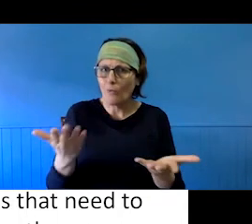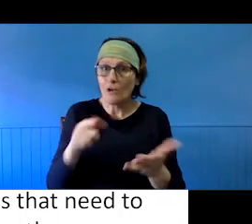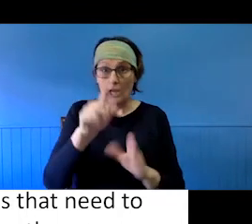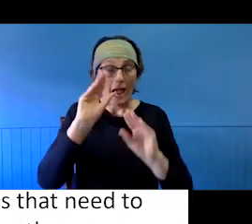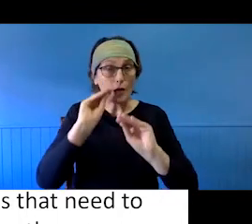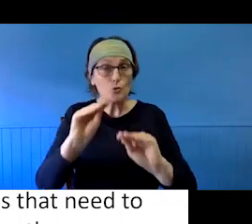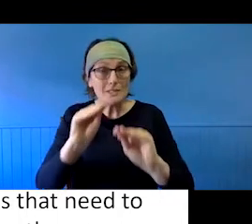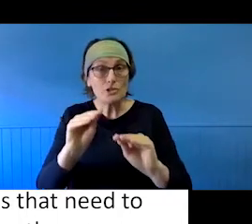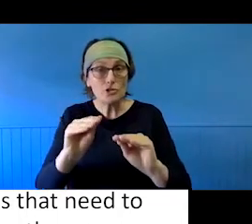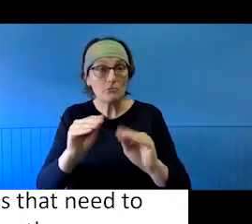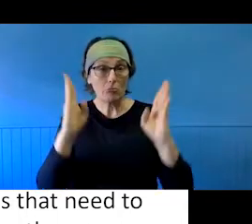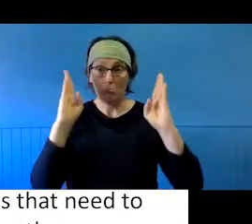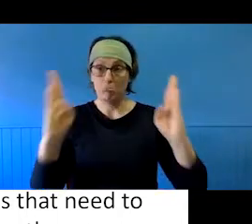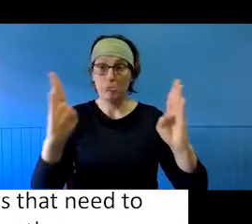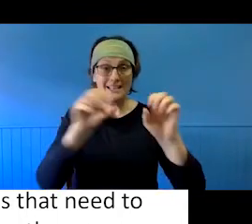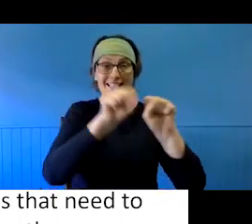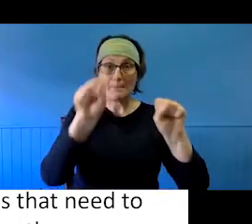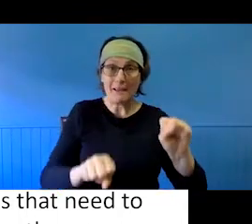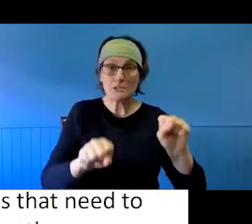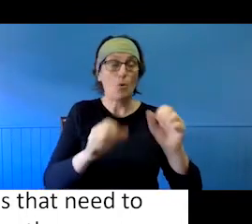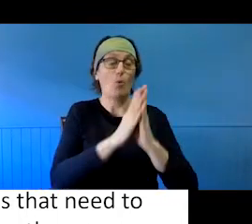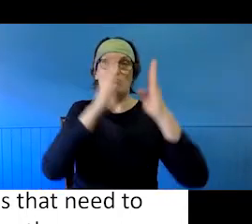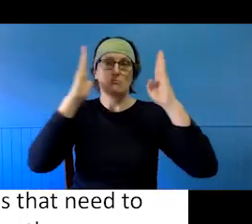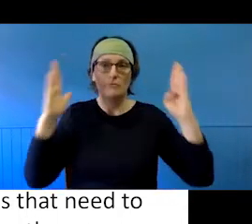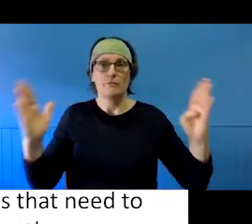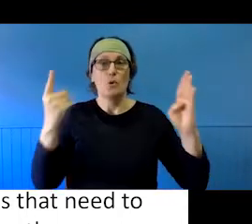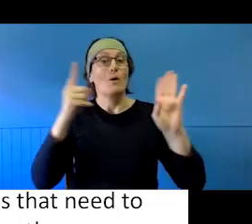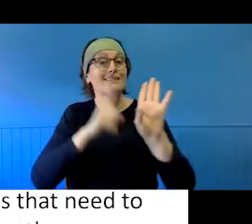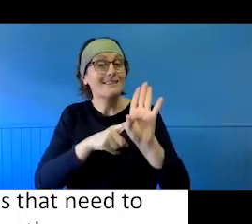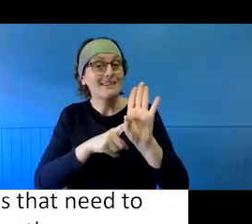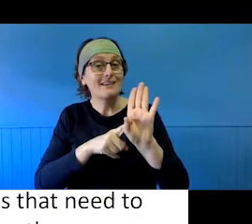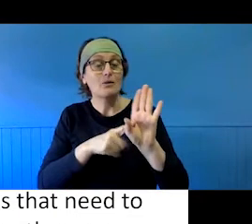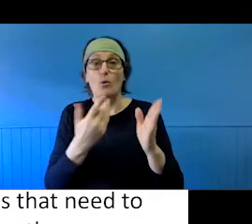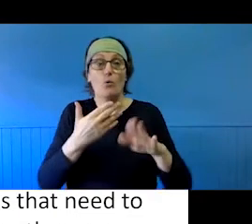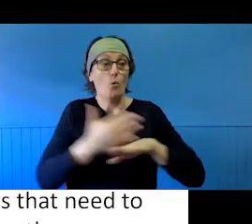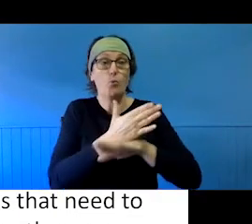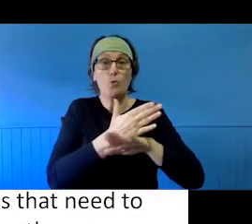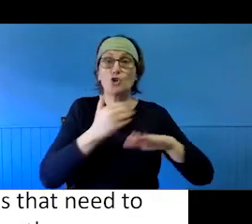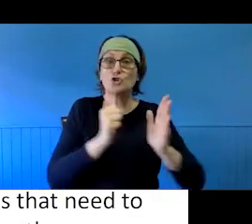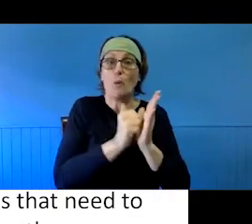semester base or is it a year-long base? Perhaps it's workshops. You